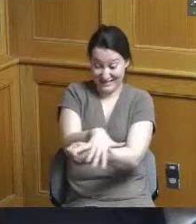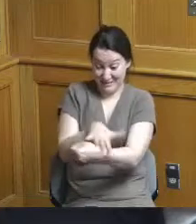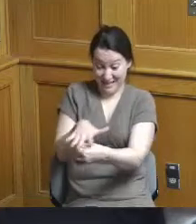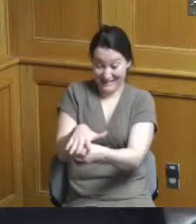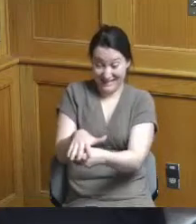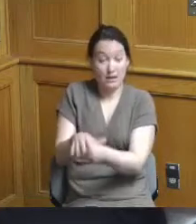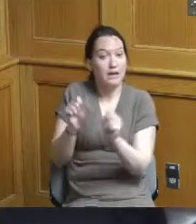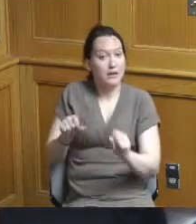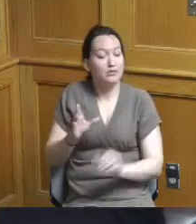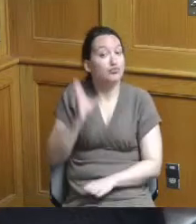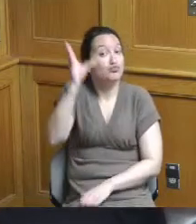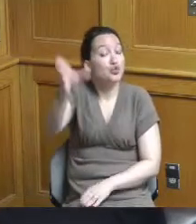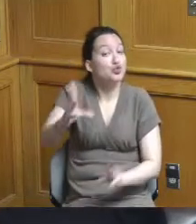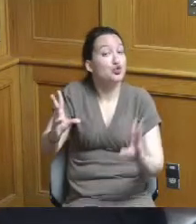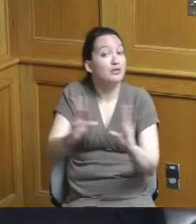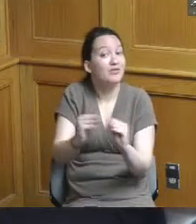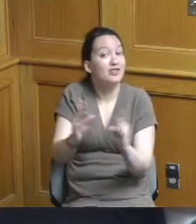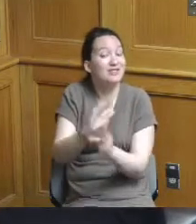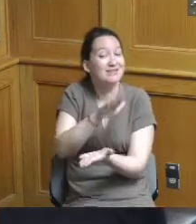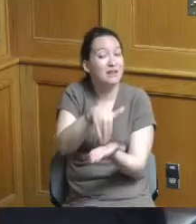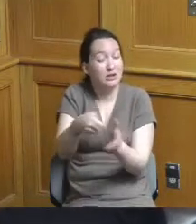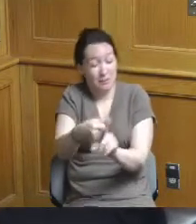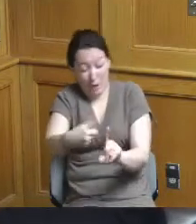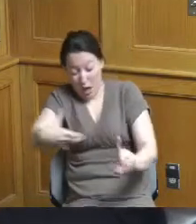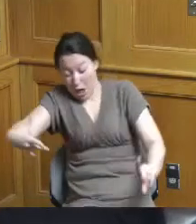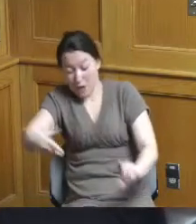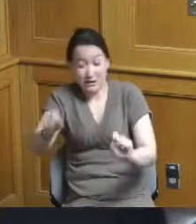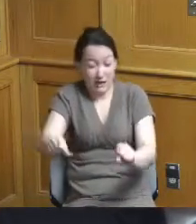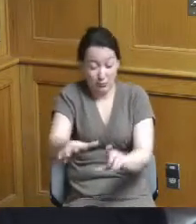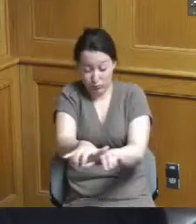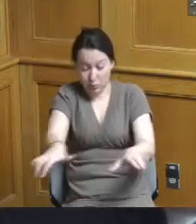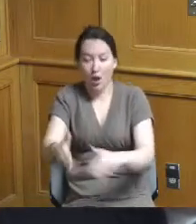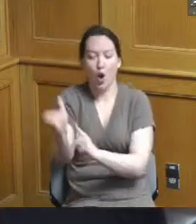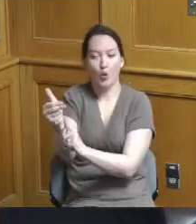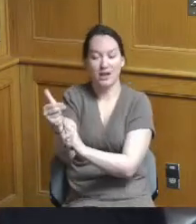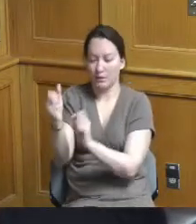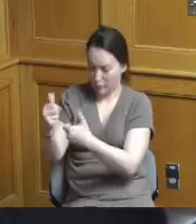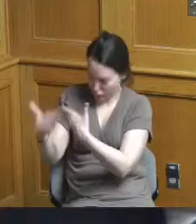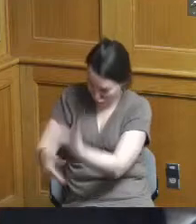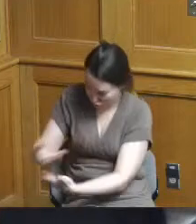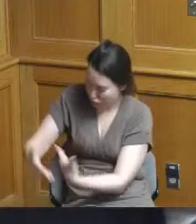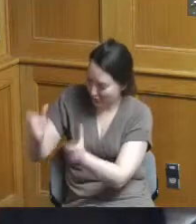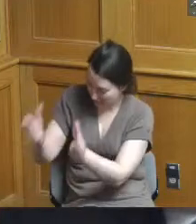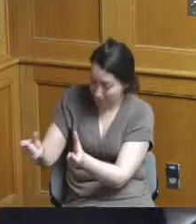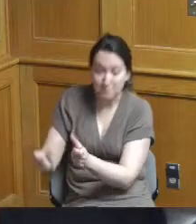future Convention Center expansion and also allow the the hotel to move forward the thought was then